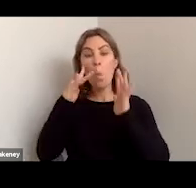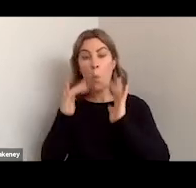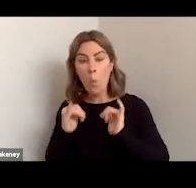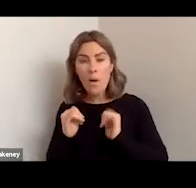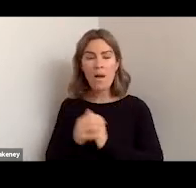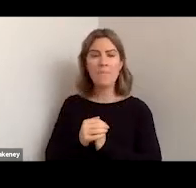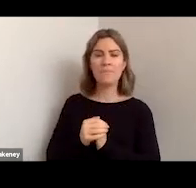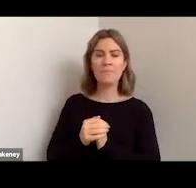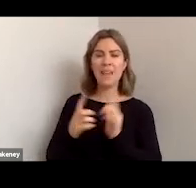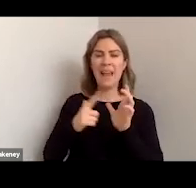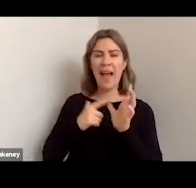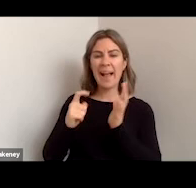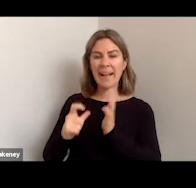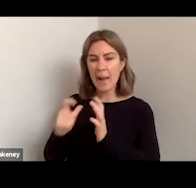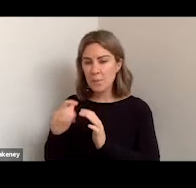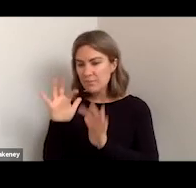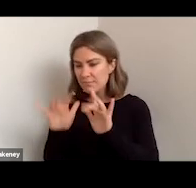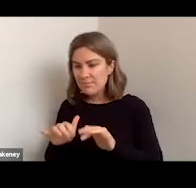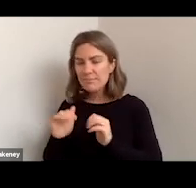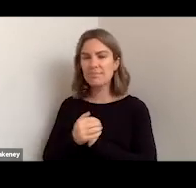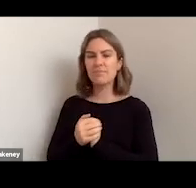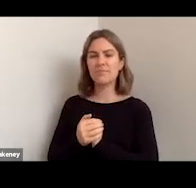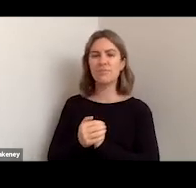researchers of certain kinds, journalists, writers, publishers